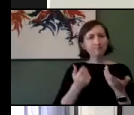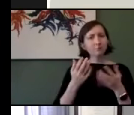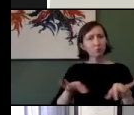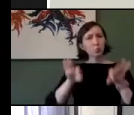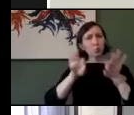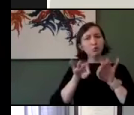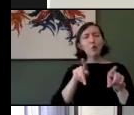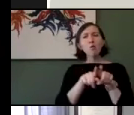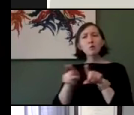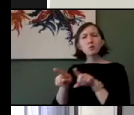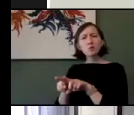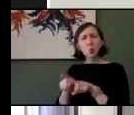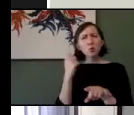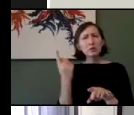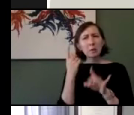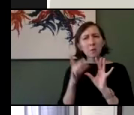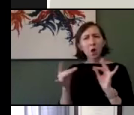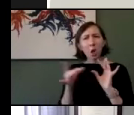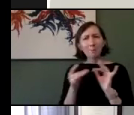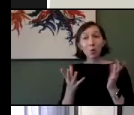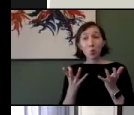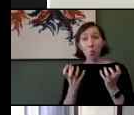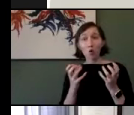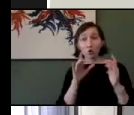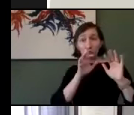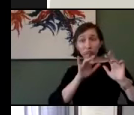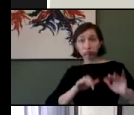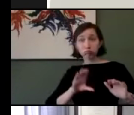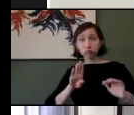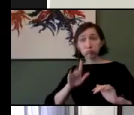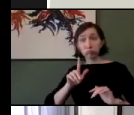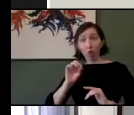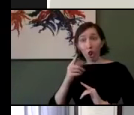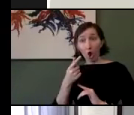that it looks like somebody would like to blog about this. Absolutely.